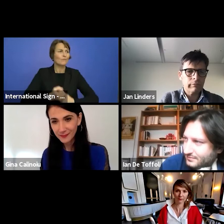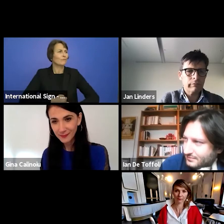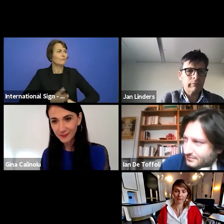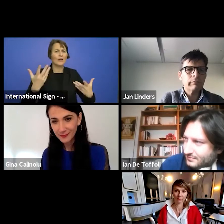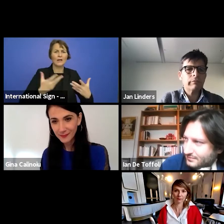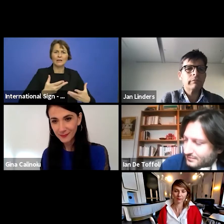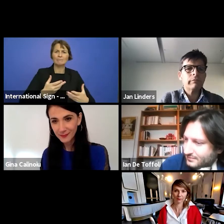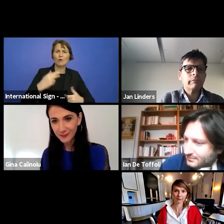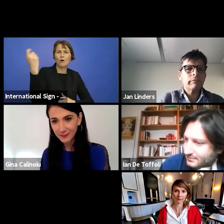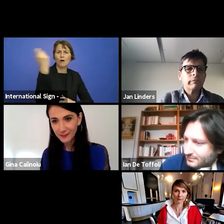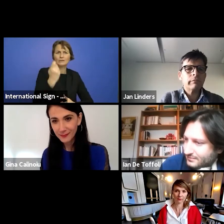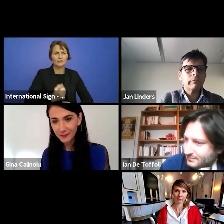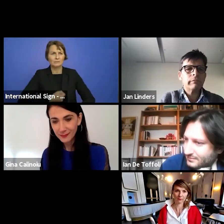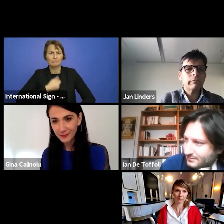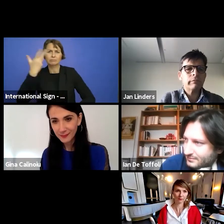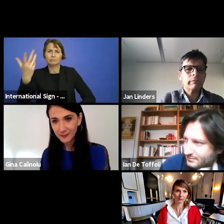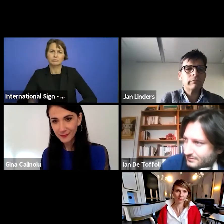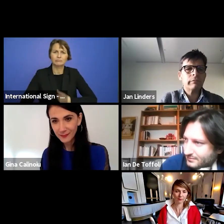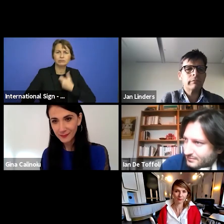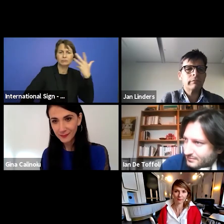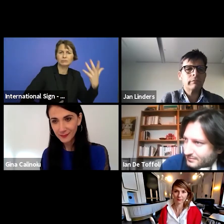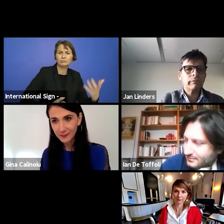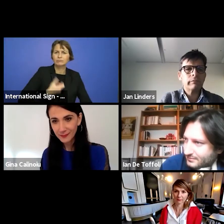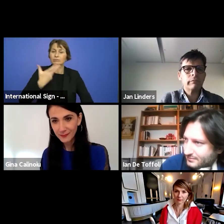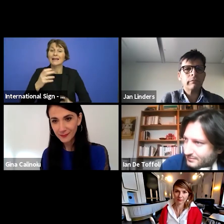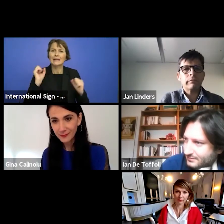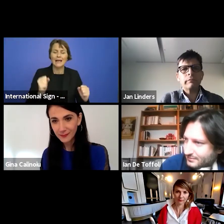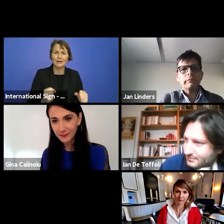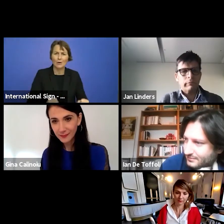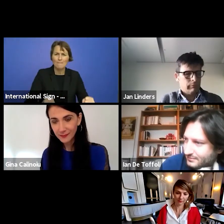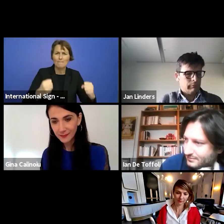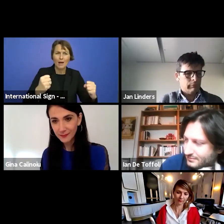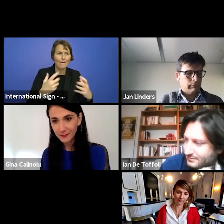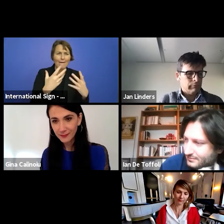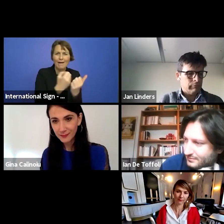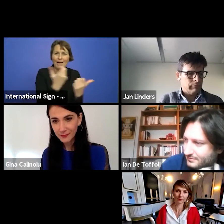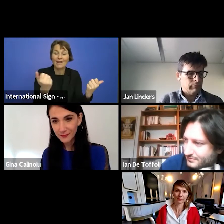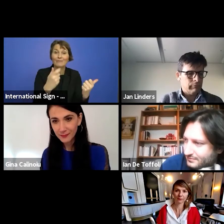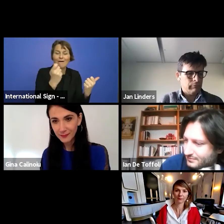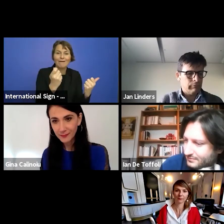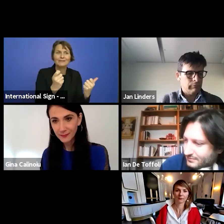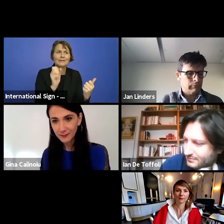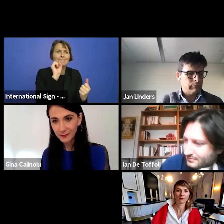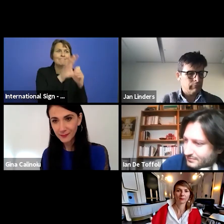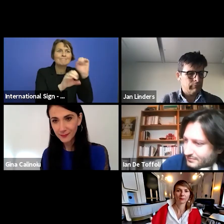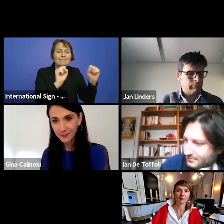acknowledge the undeniable power of the arts, to open minds and encourage critical reflection.